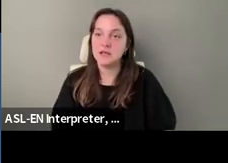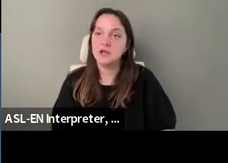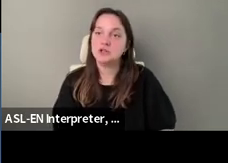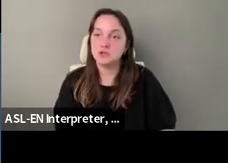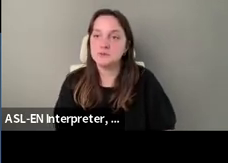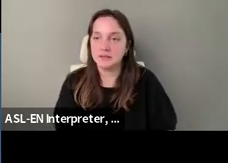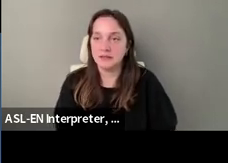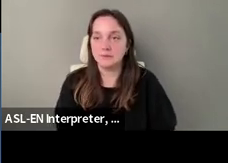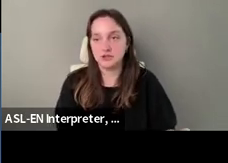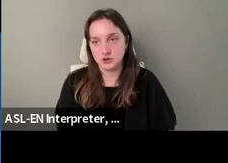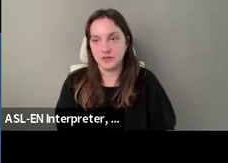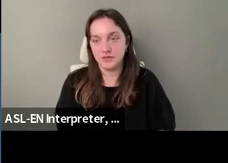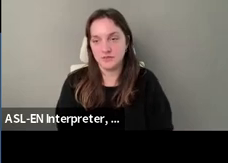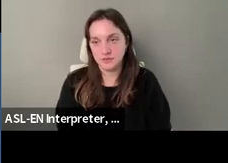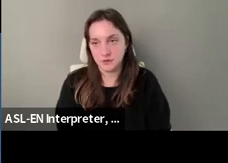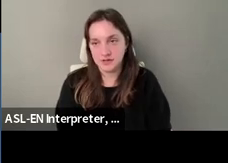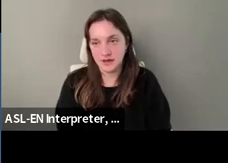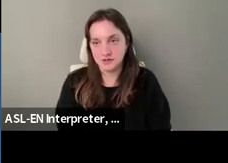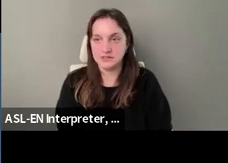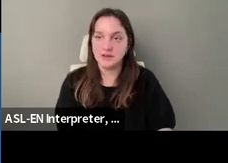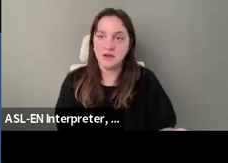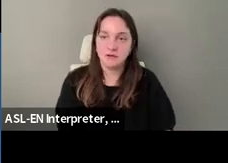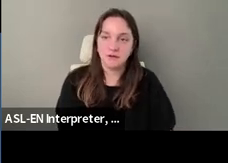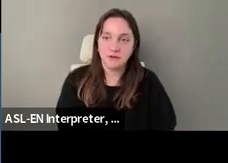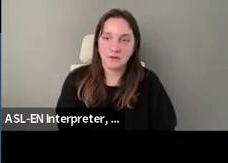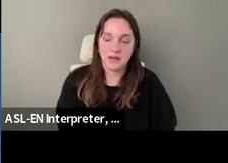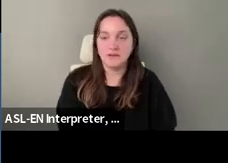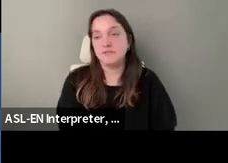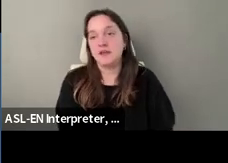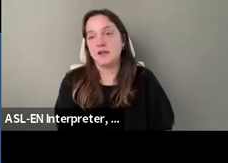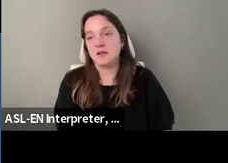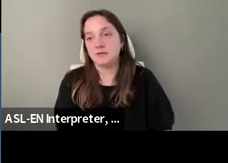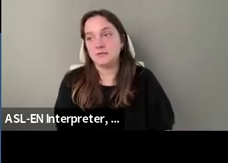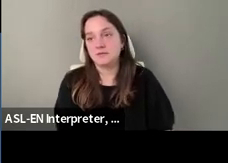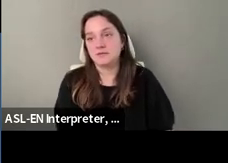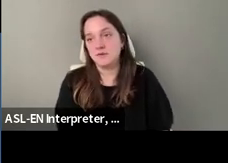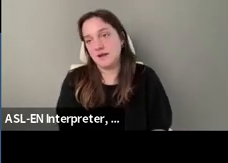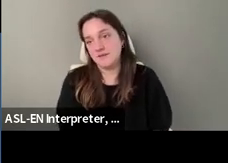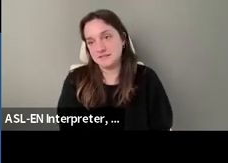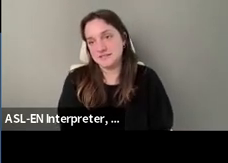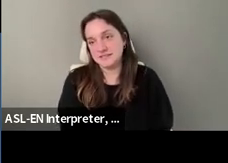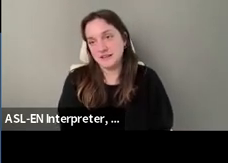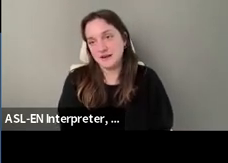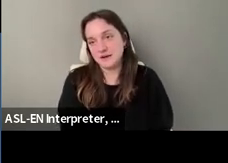language during those ages. And if they don't have access to sign language and they don't